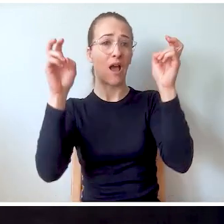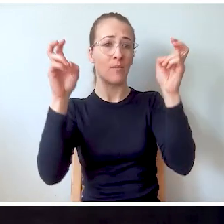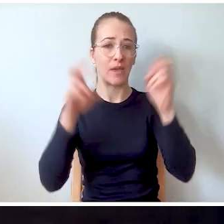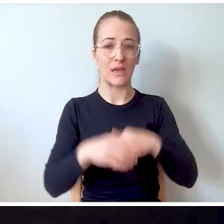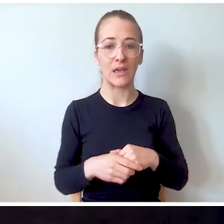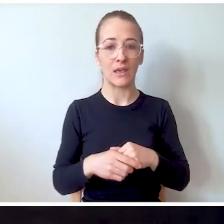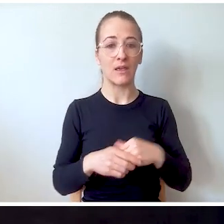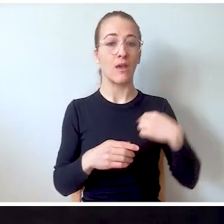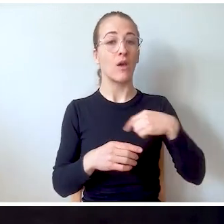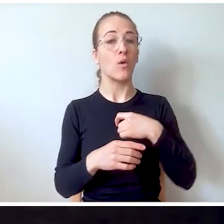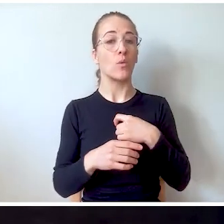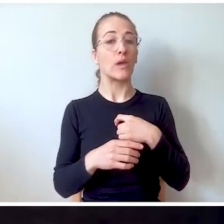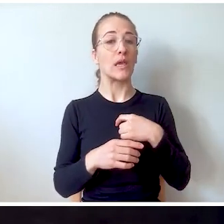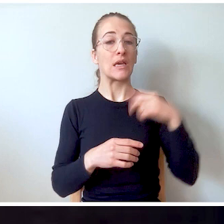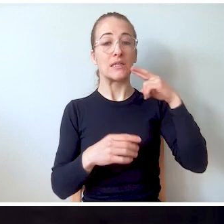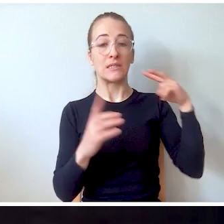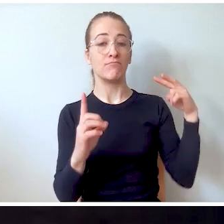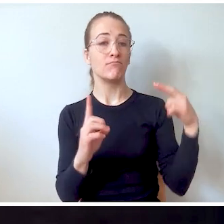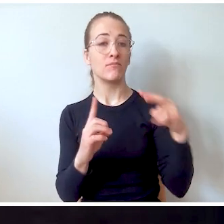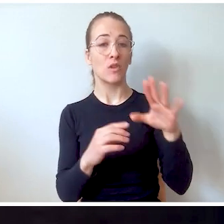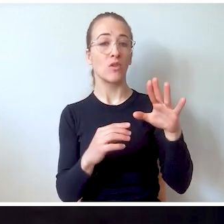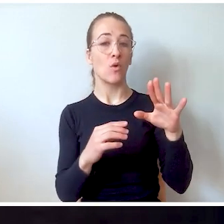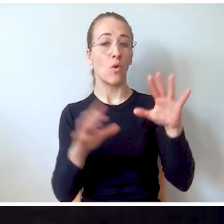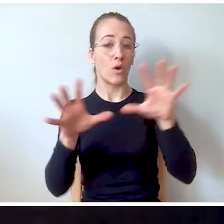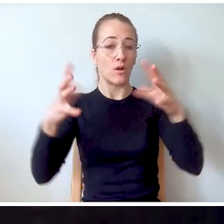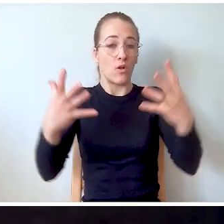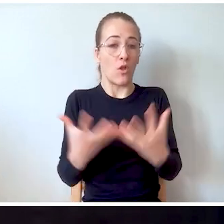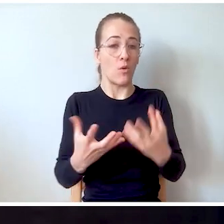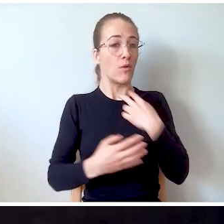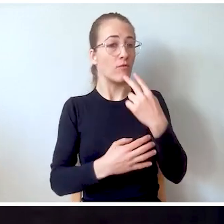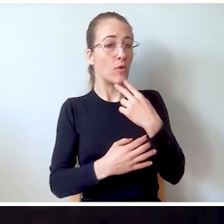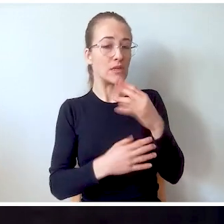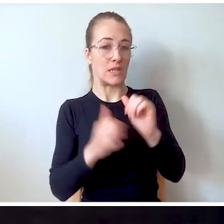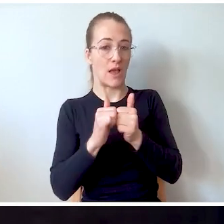And so, as we look at your global voice and how you really have been communicating